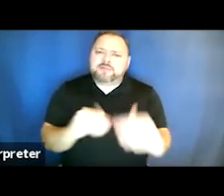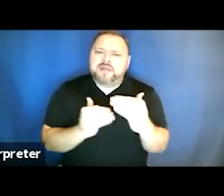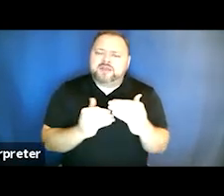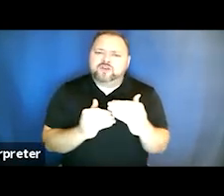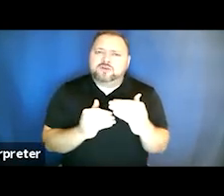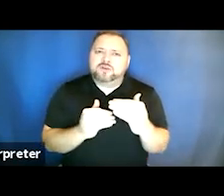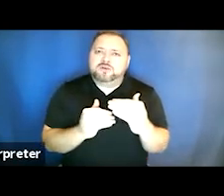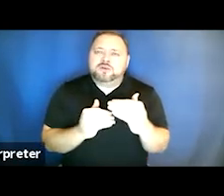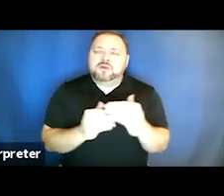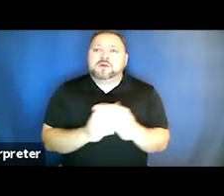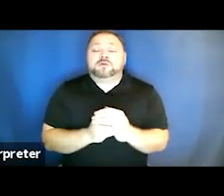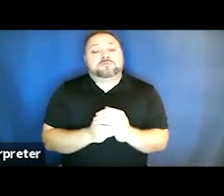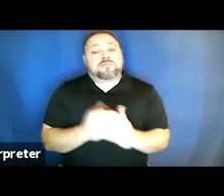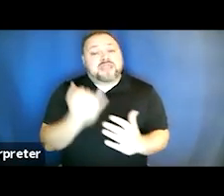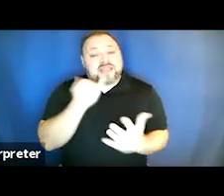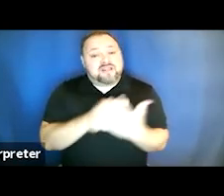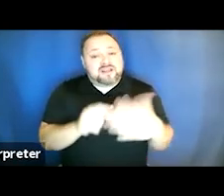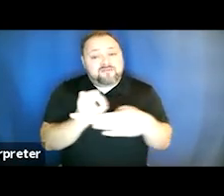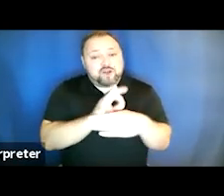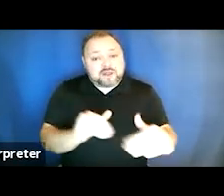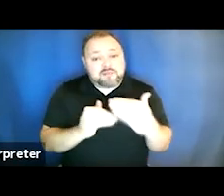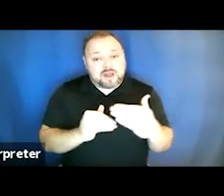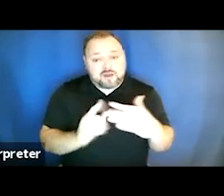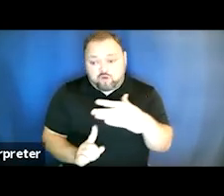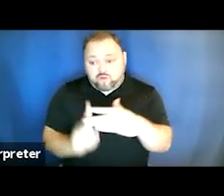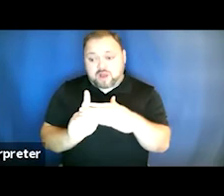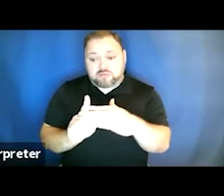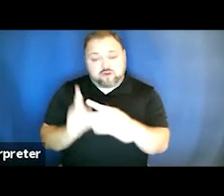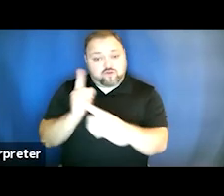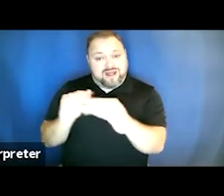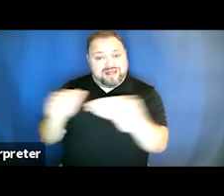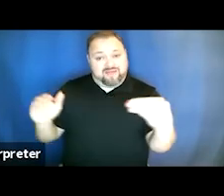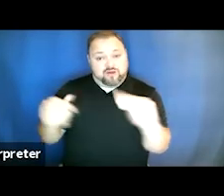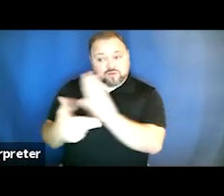Now, whether those functional limitations rise to the level of the disabilities is another issue,